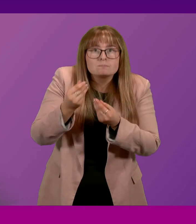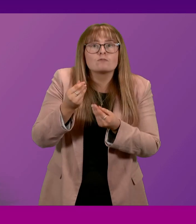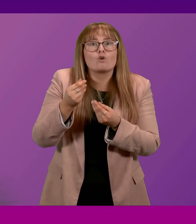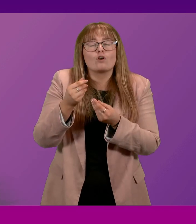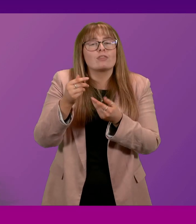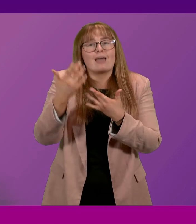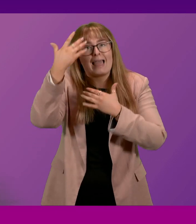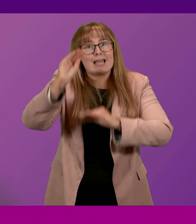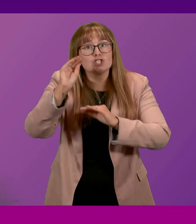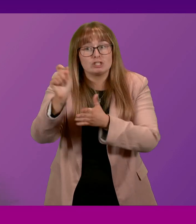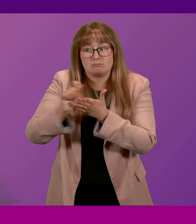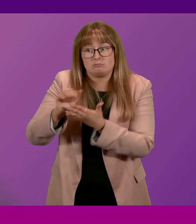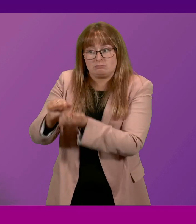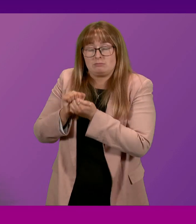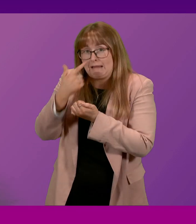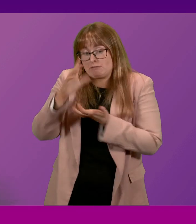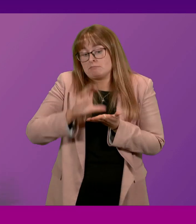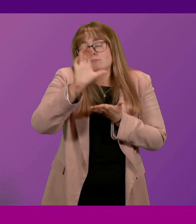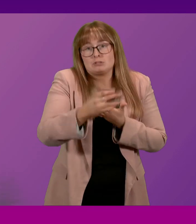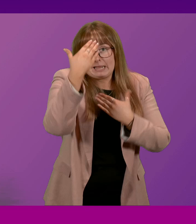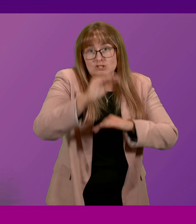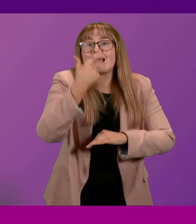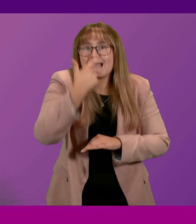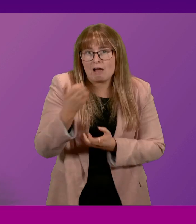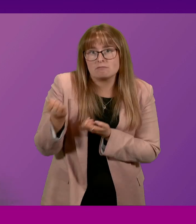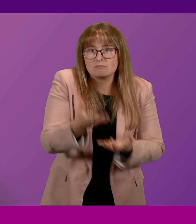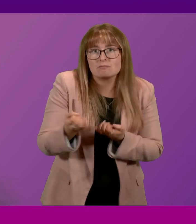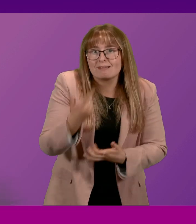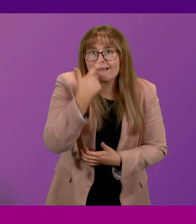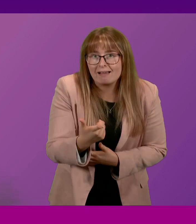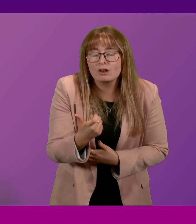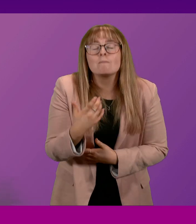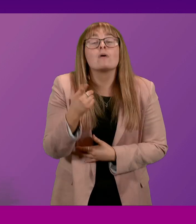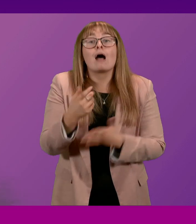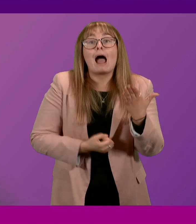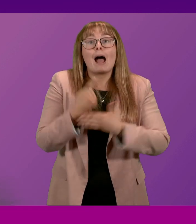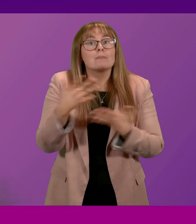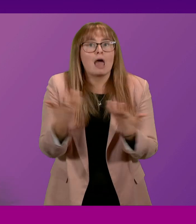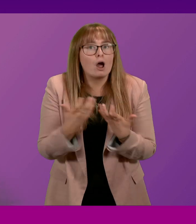has secured to invest in education are able to be deployed. However, that will happen only if